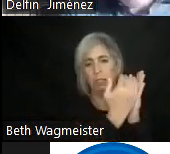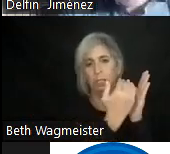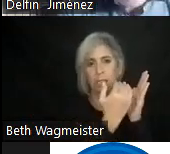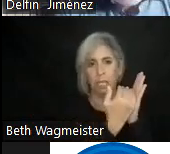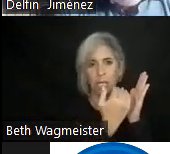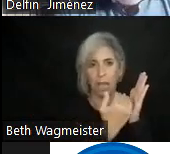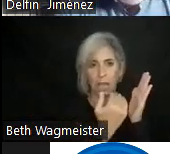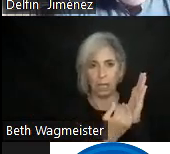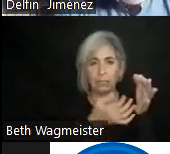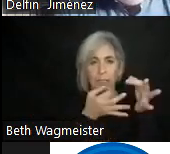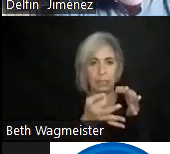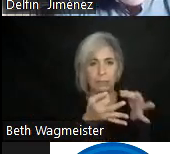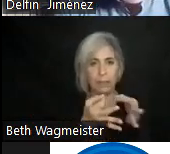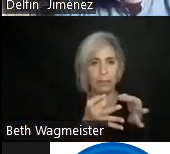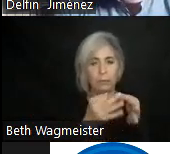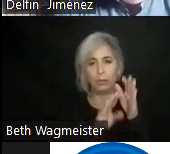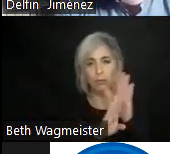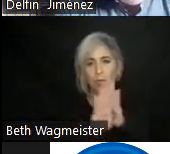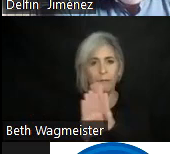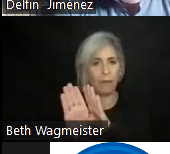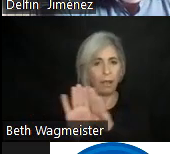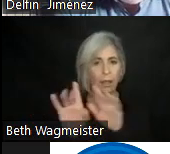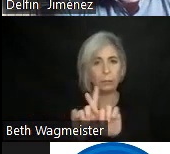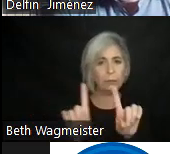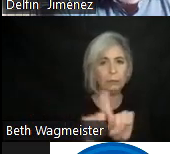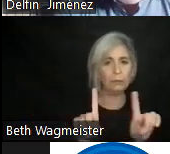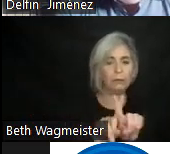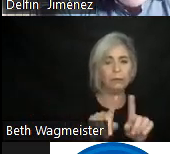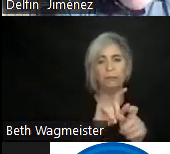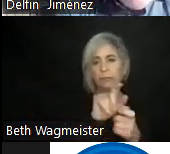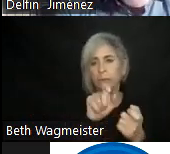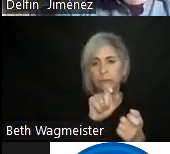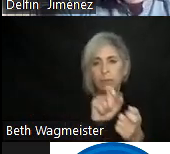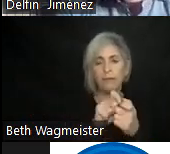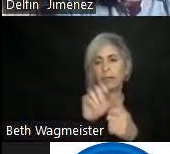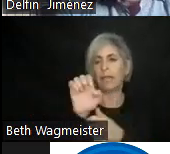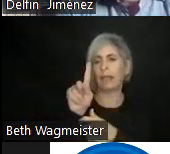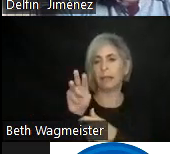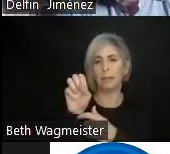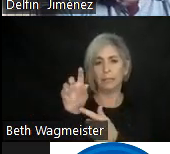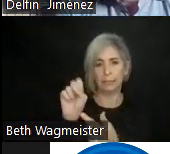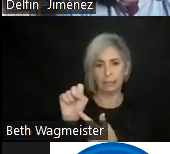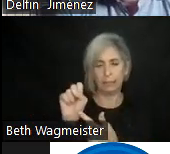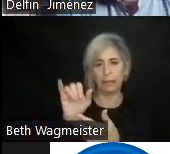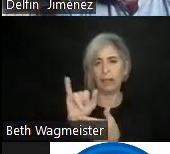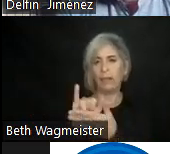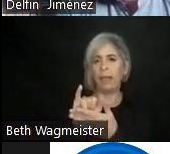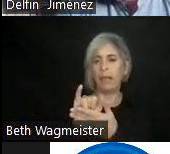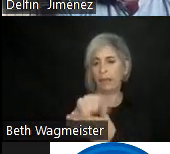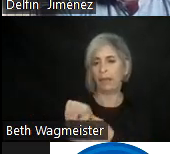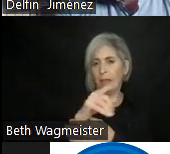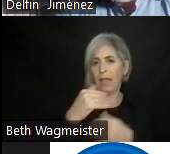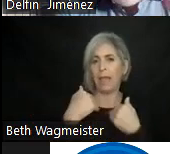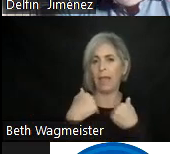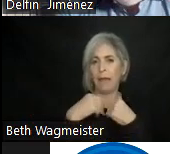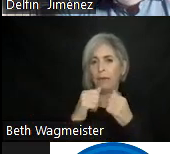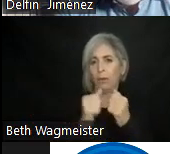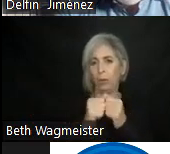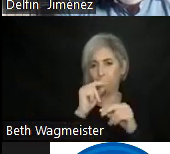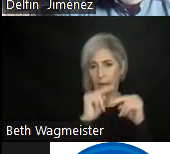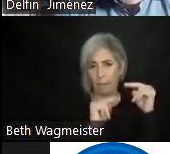and develop different special elements that there is in tourist building and tourist spaces.